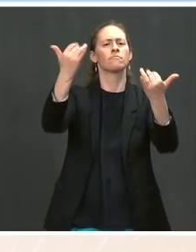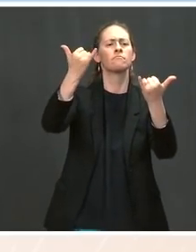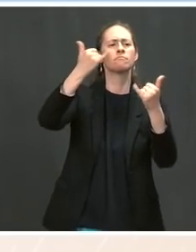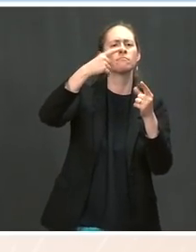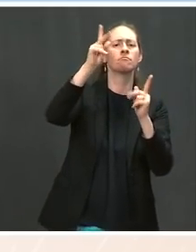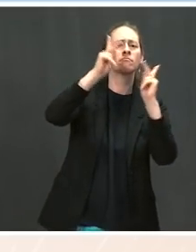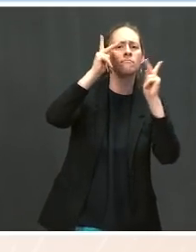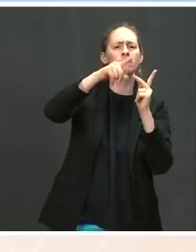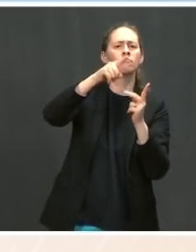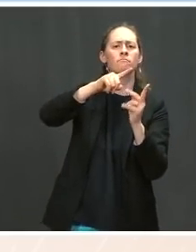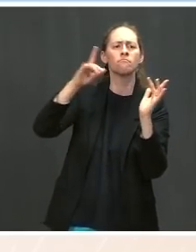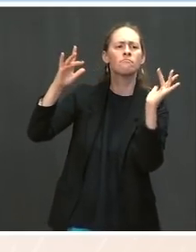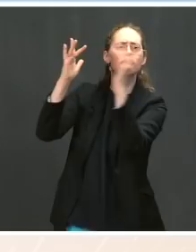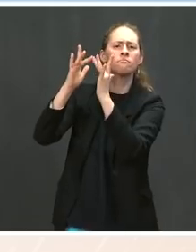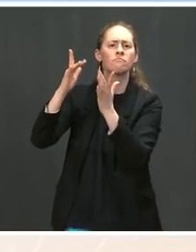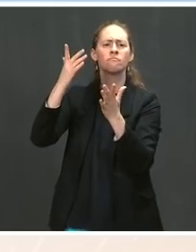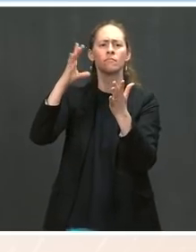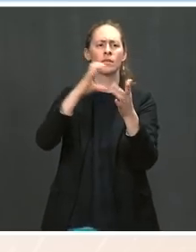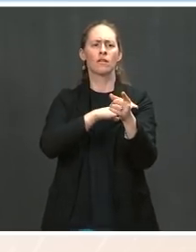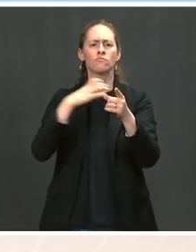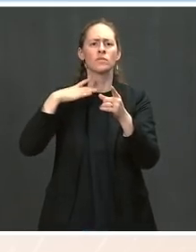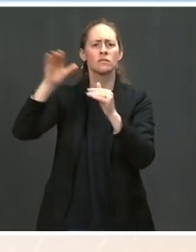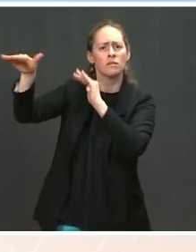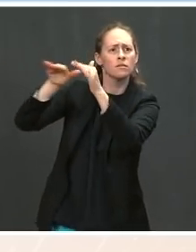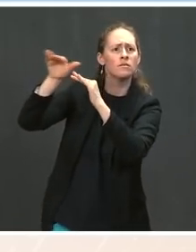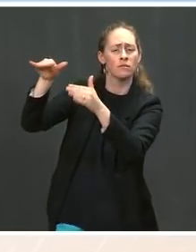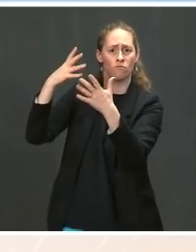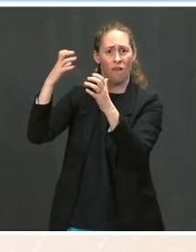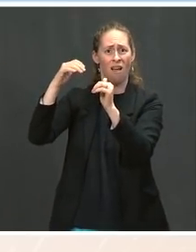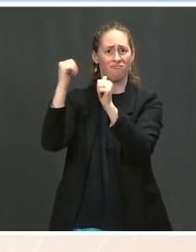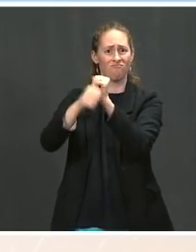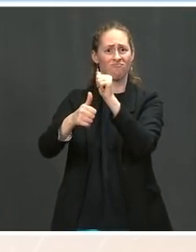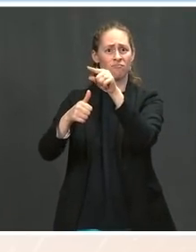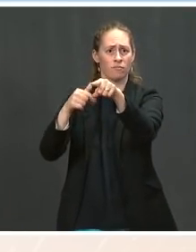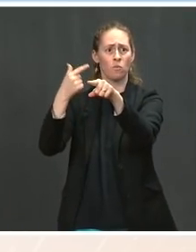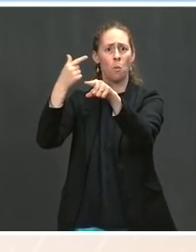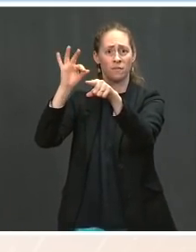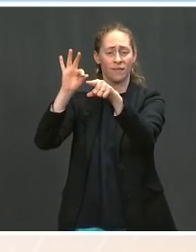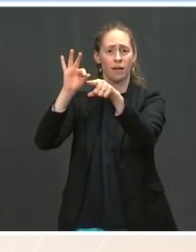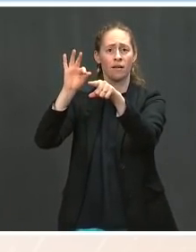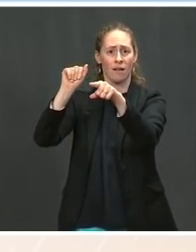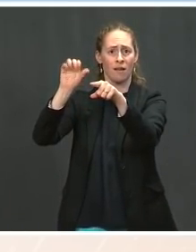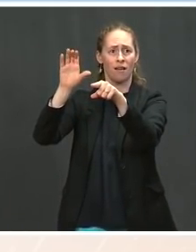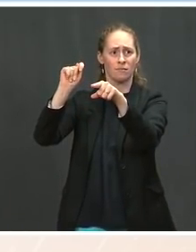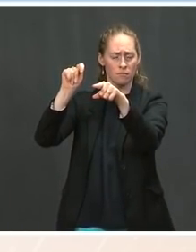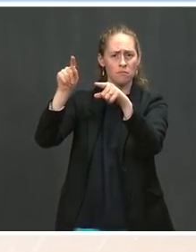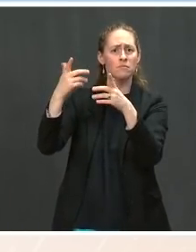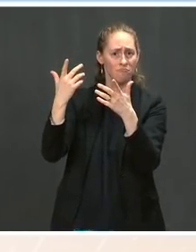kind of working all the levers in order to get that through? Obviously, it's going to face an uphill battle in the locked Senate beyond the House.